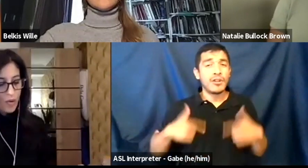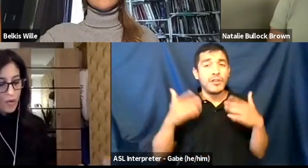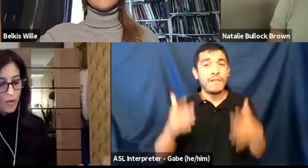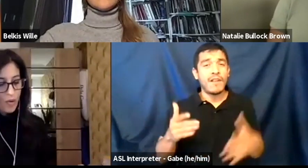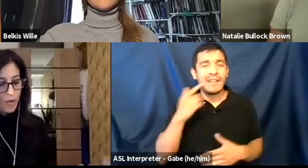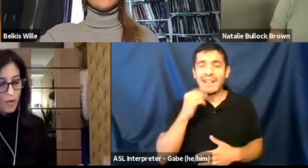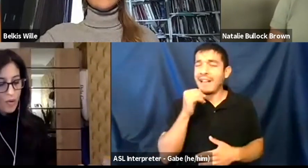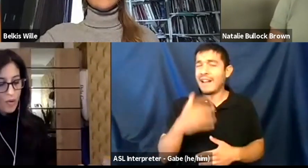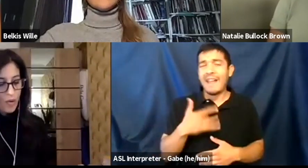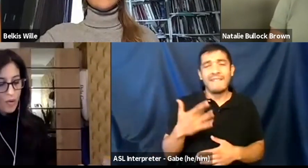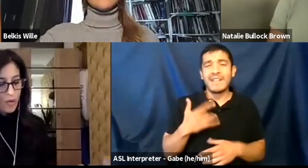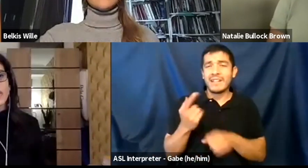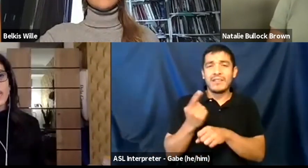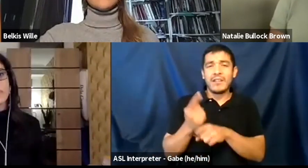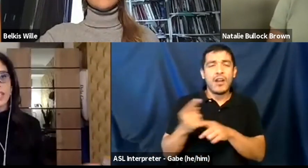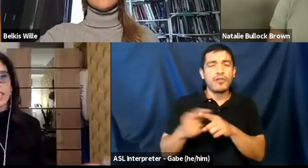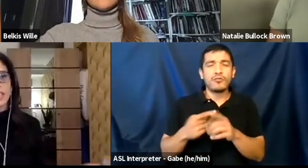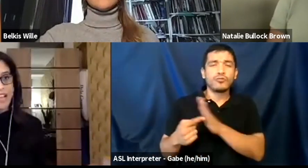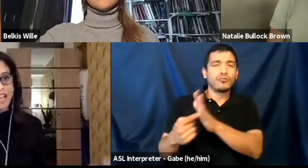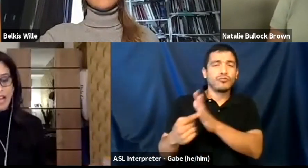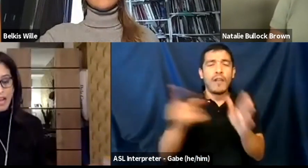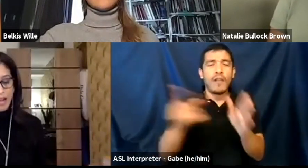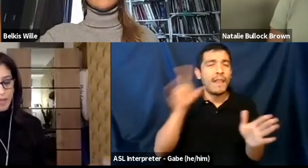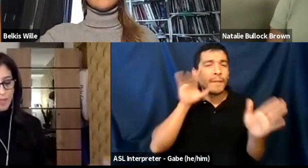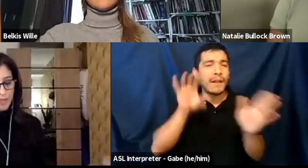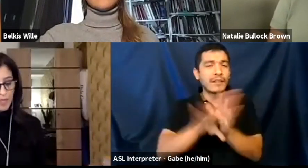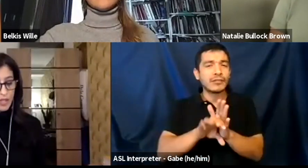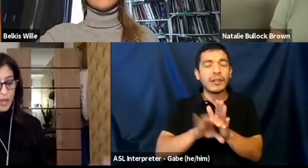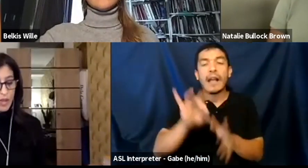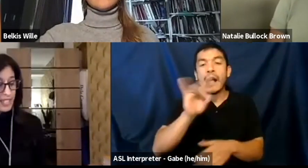it was appropriate to show their image, 80% of the respondents overall.